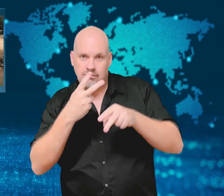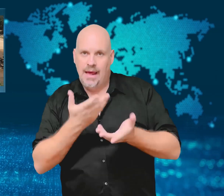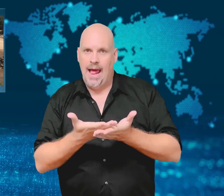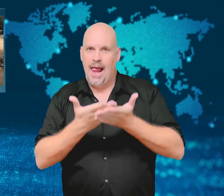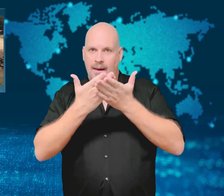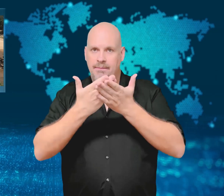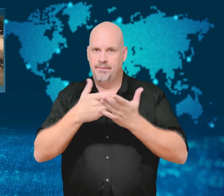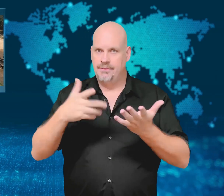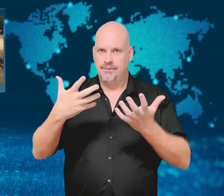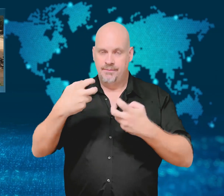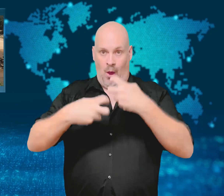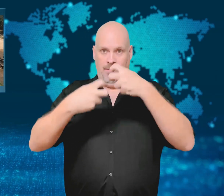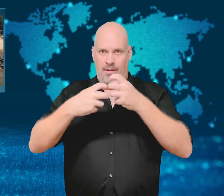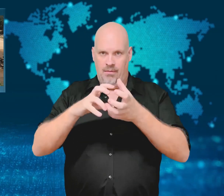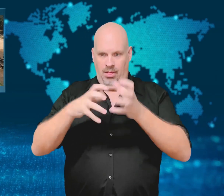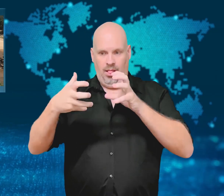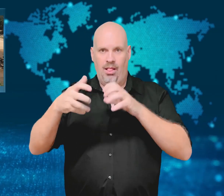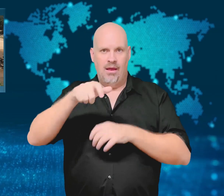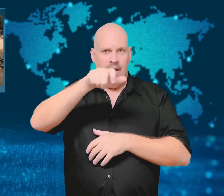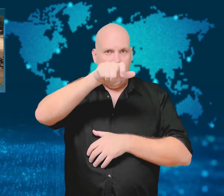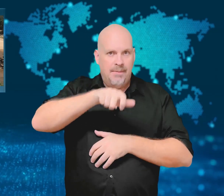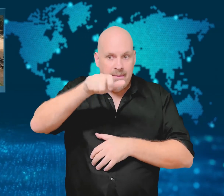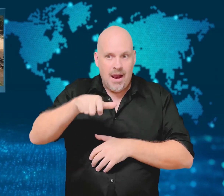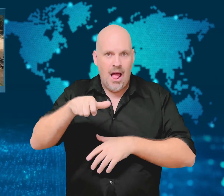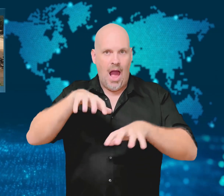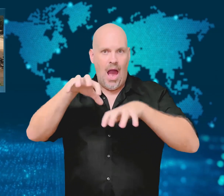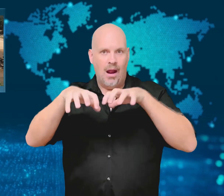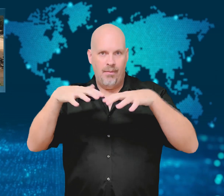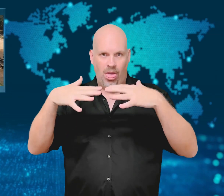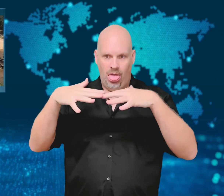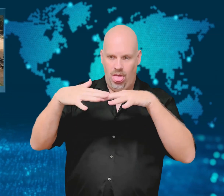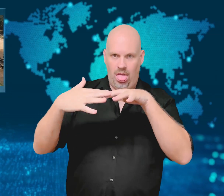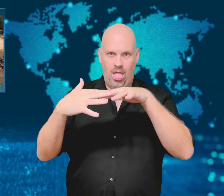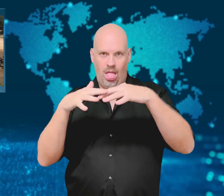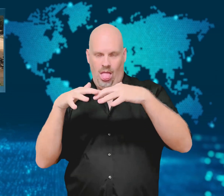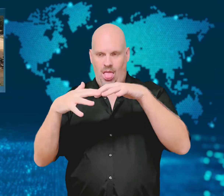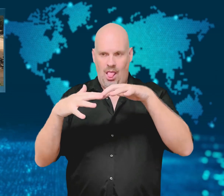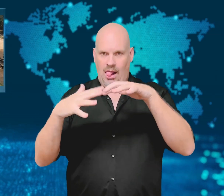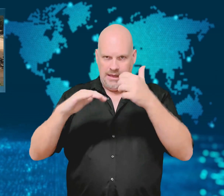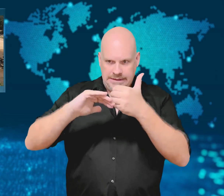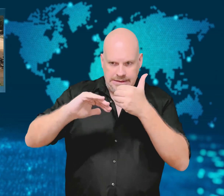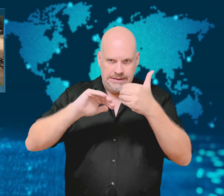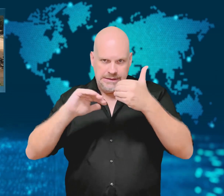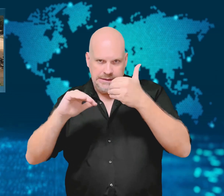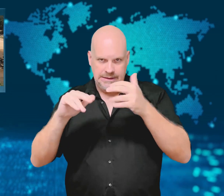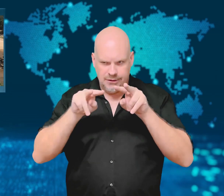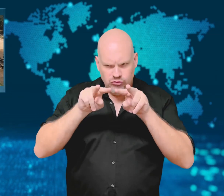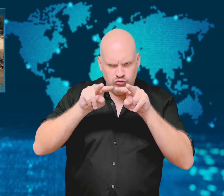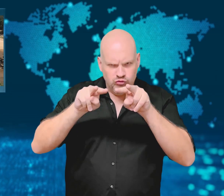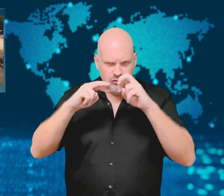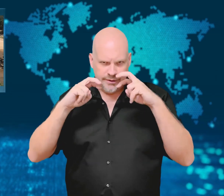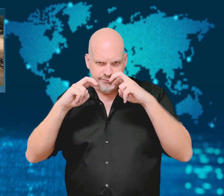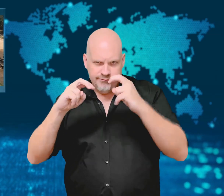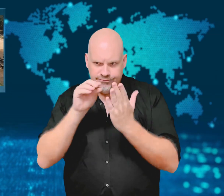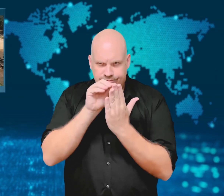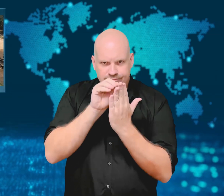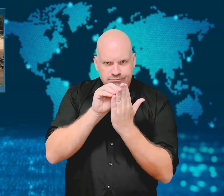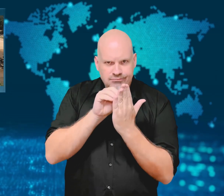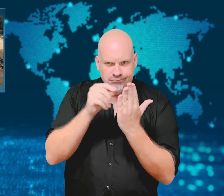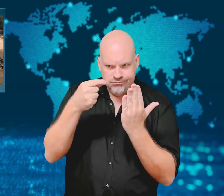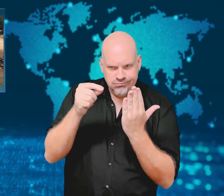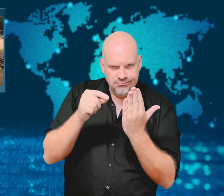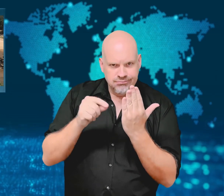and the monitoring will be to help with any human and wildlife conflict that